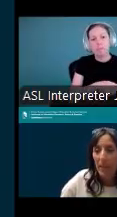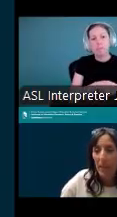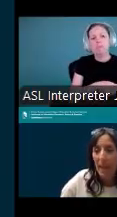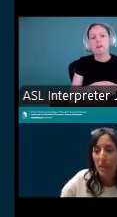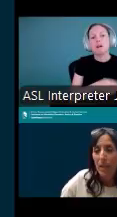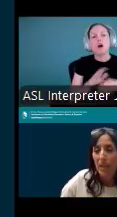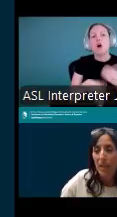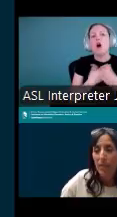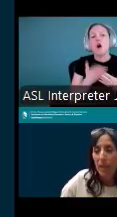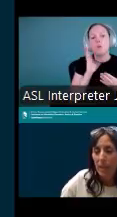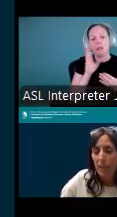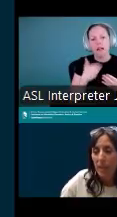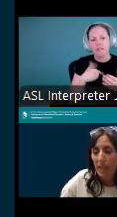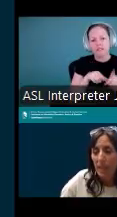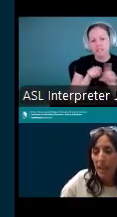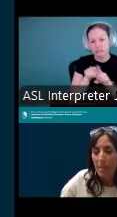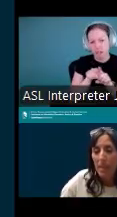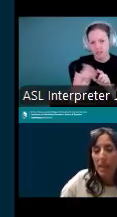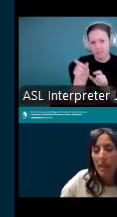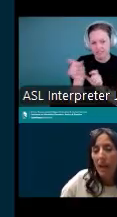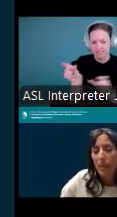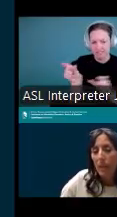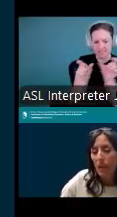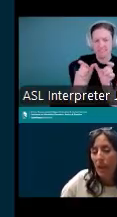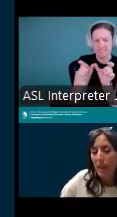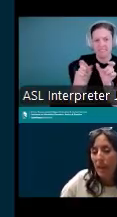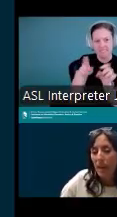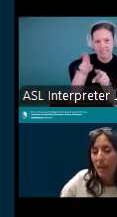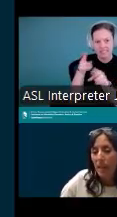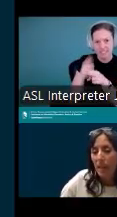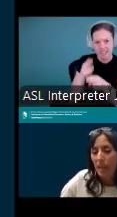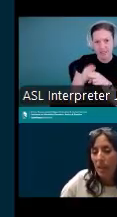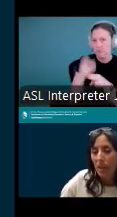an asterisk in front of their name, so that they are easier to